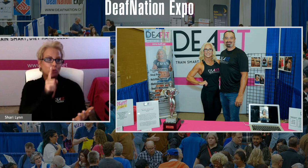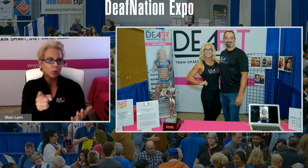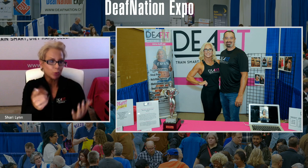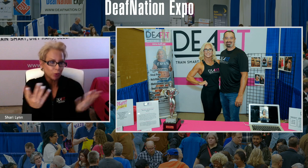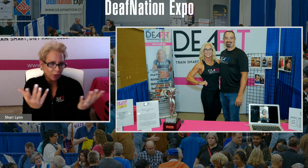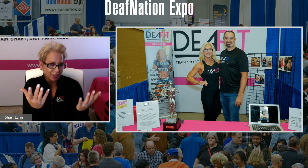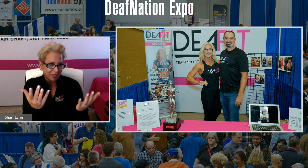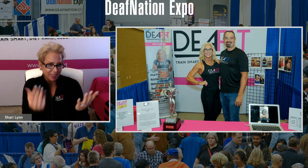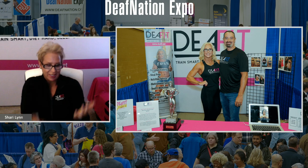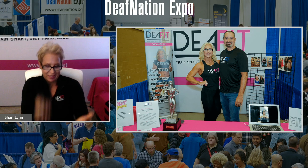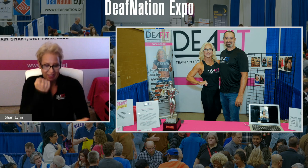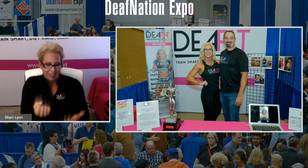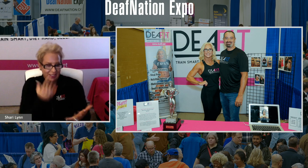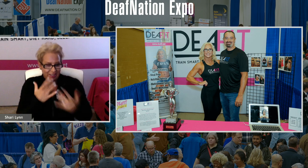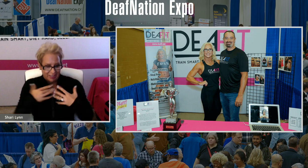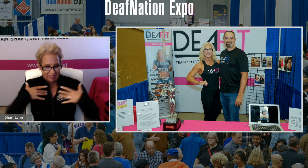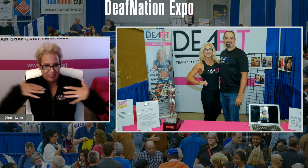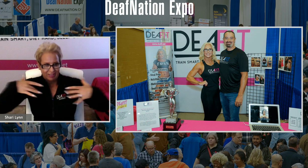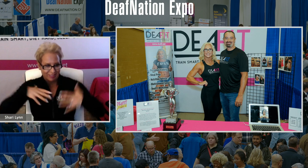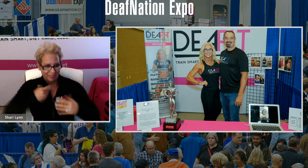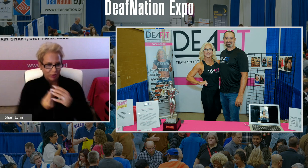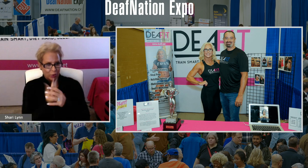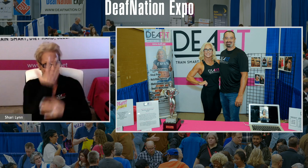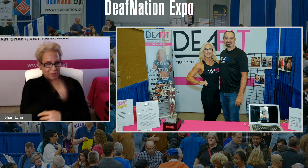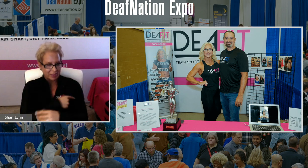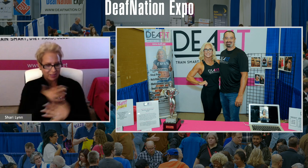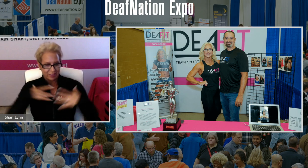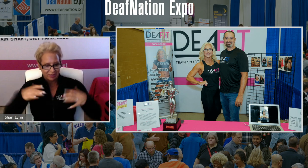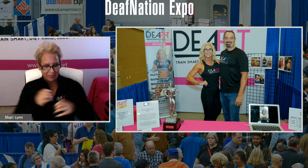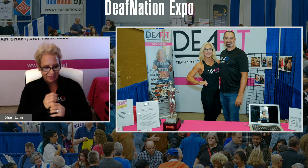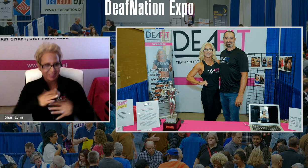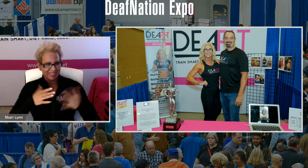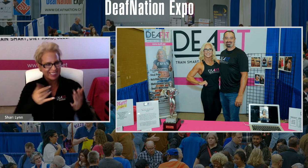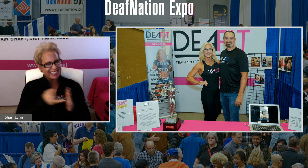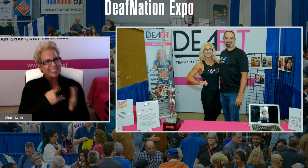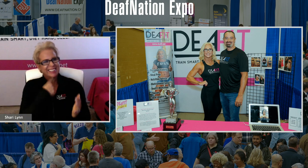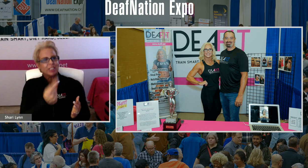It’s true. It’s part of you, the growth of muscles…